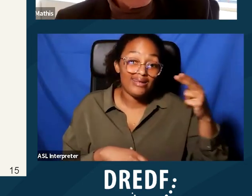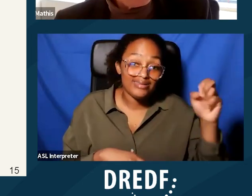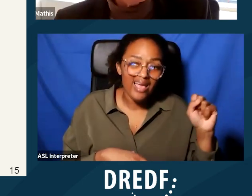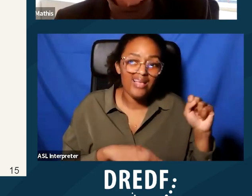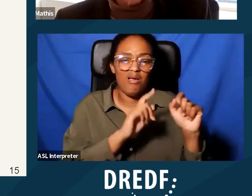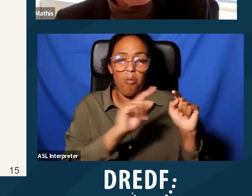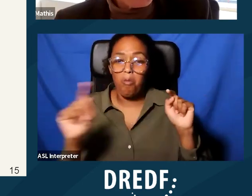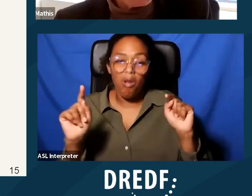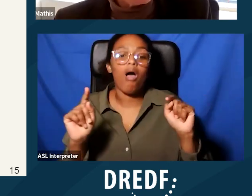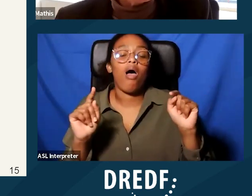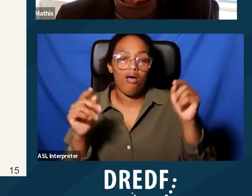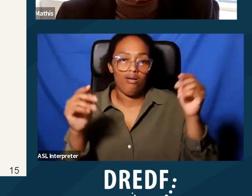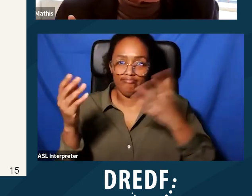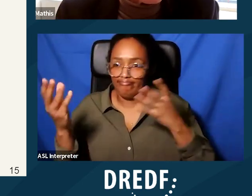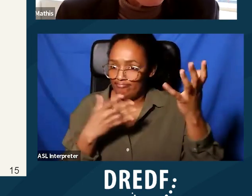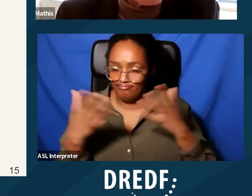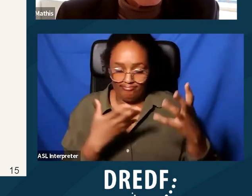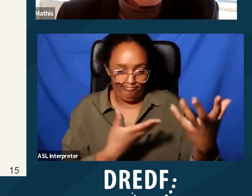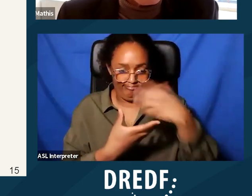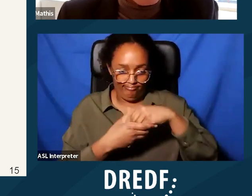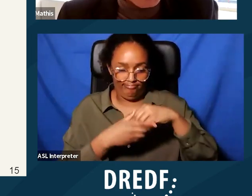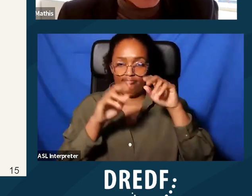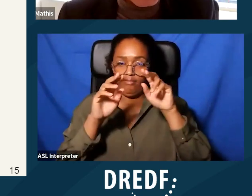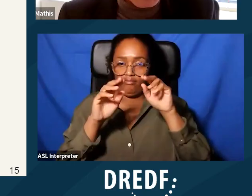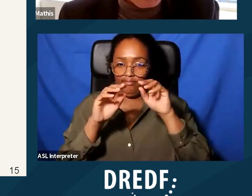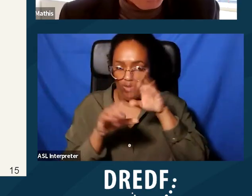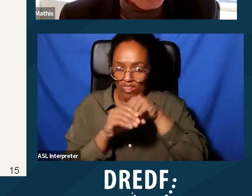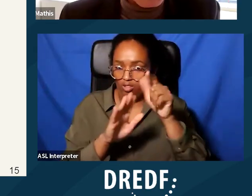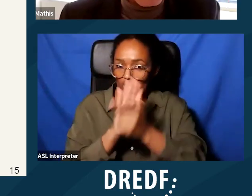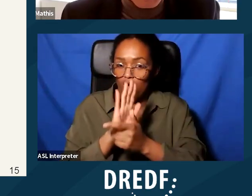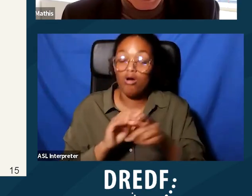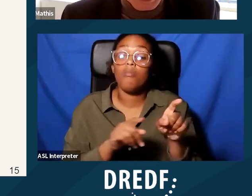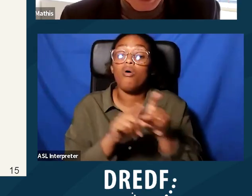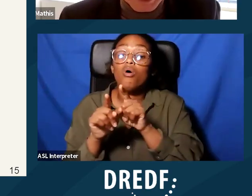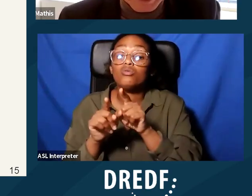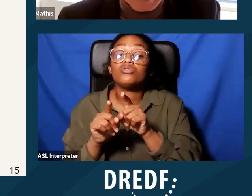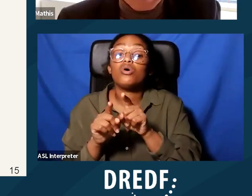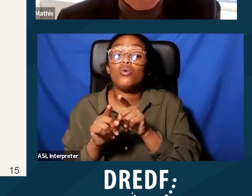from DOJ, from HHS. So they said the most integrated setting appropriate